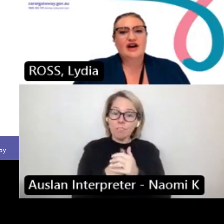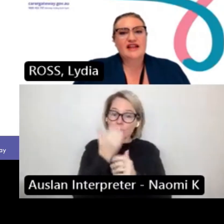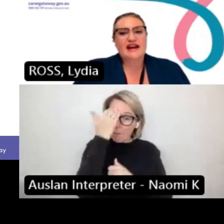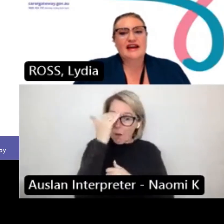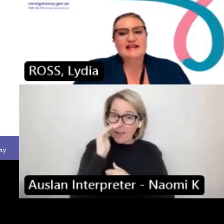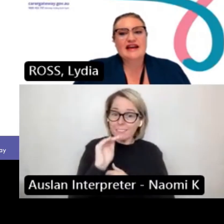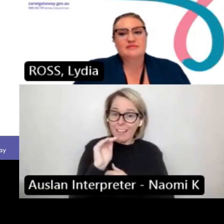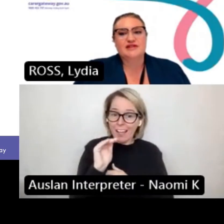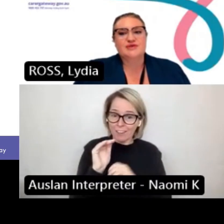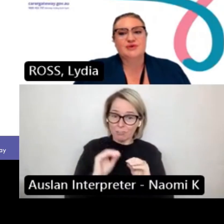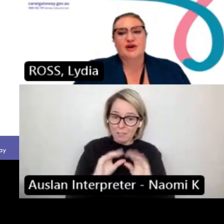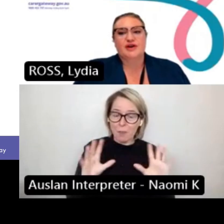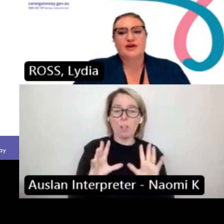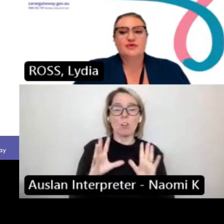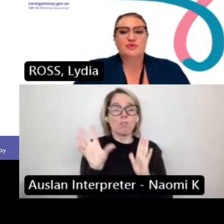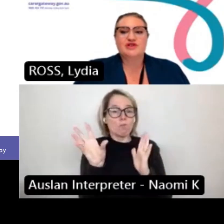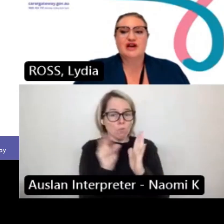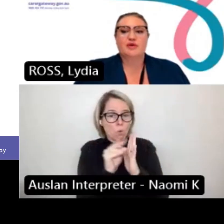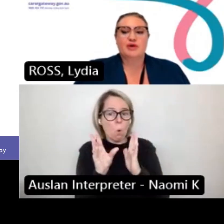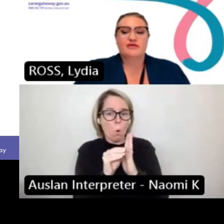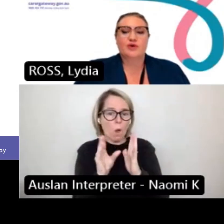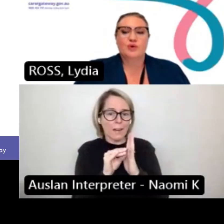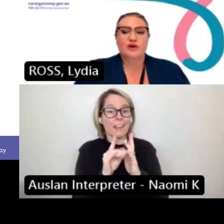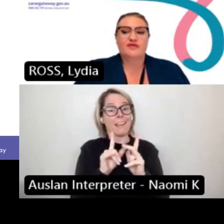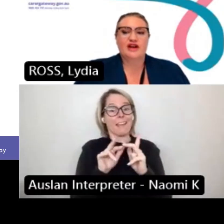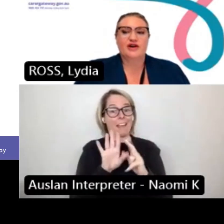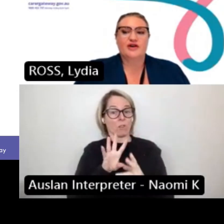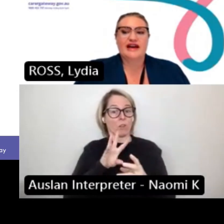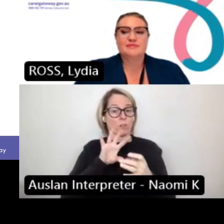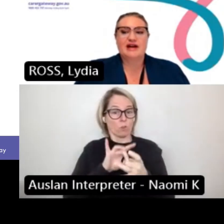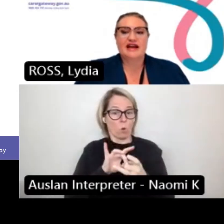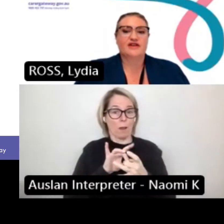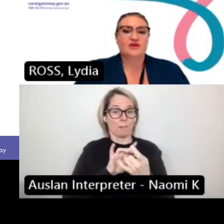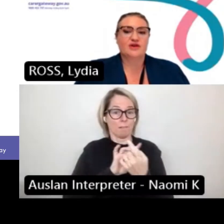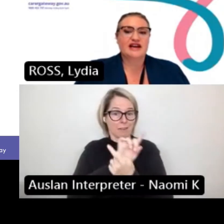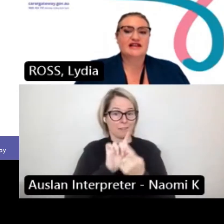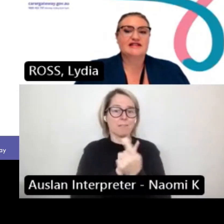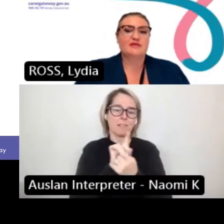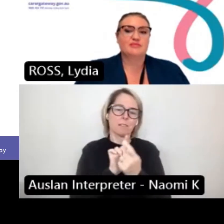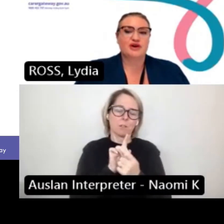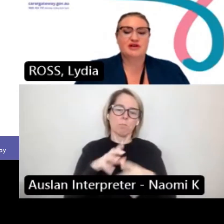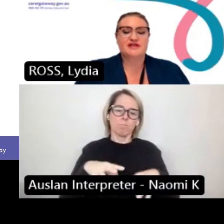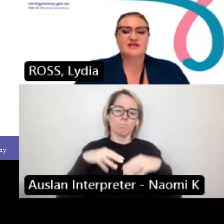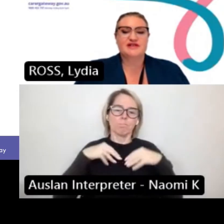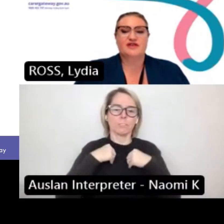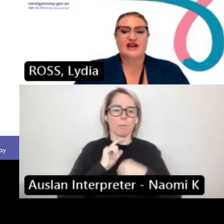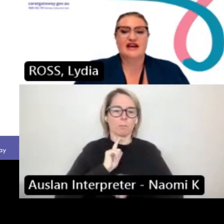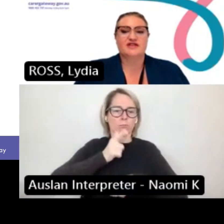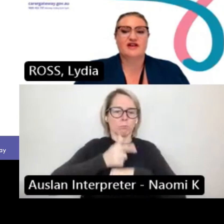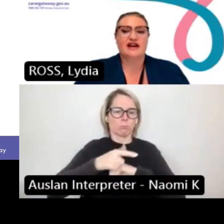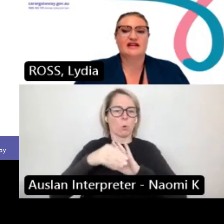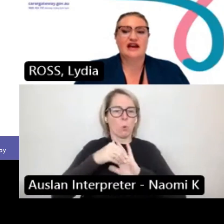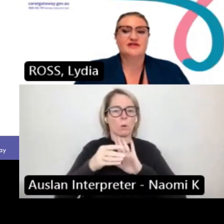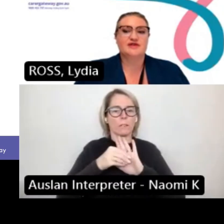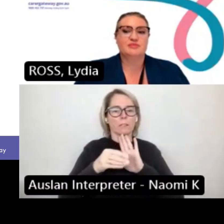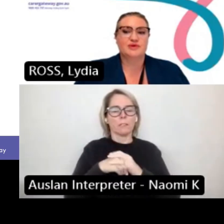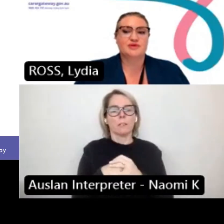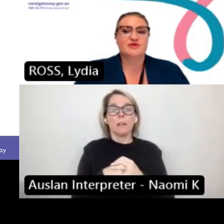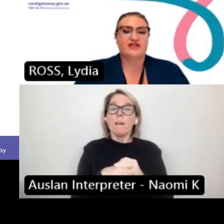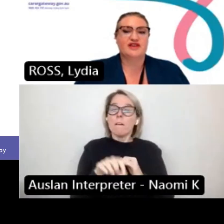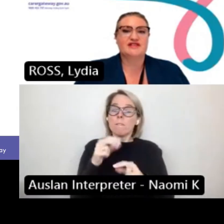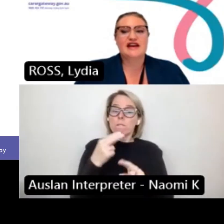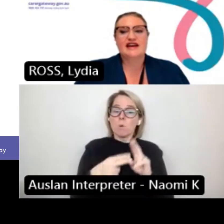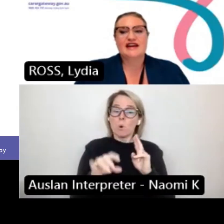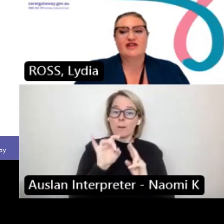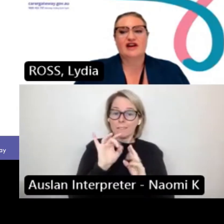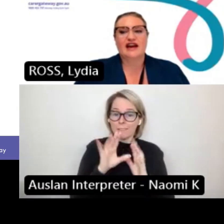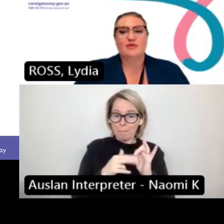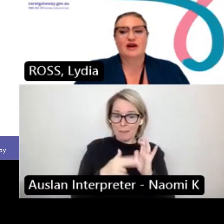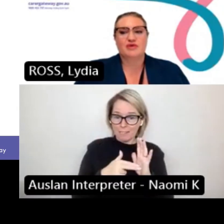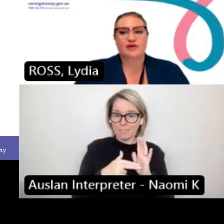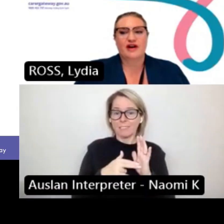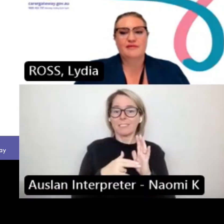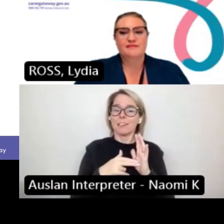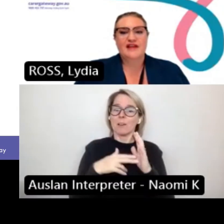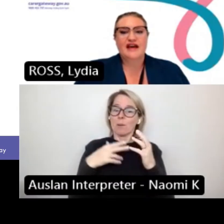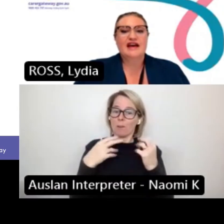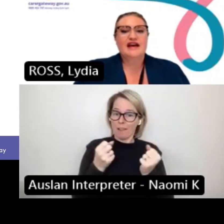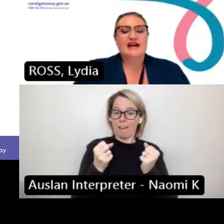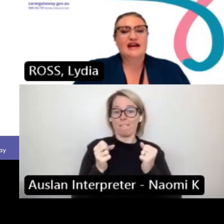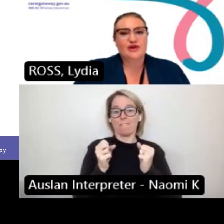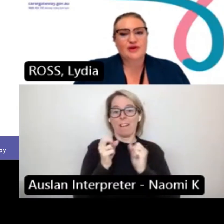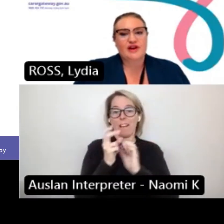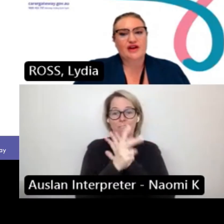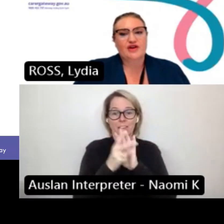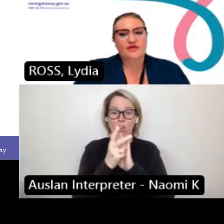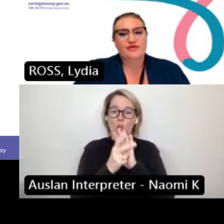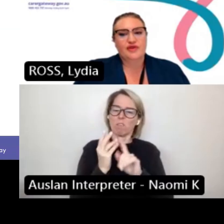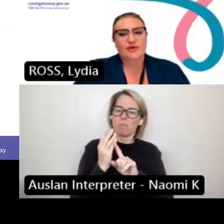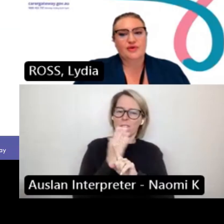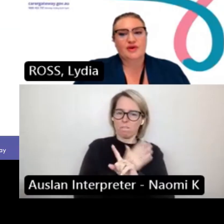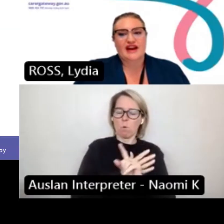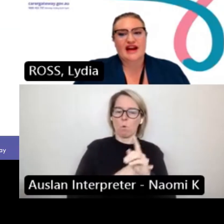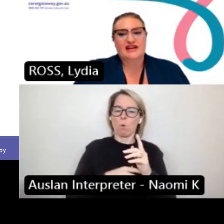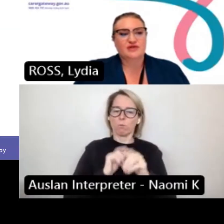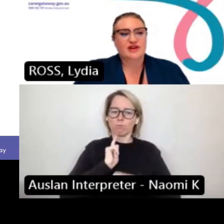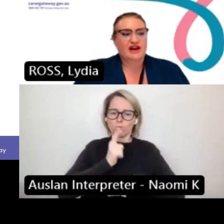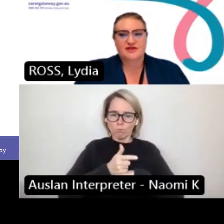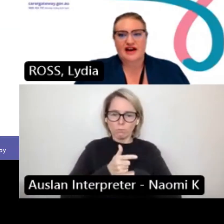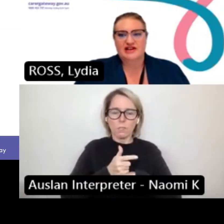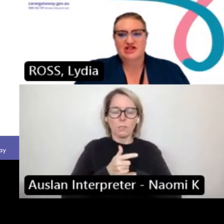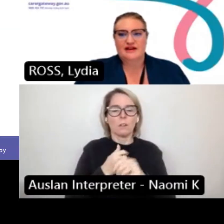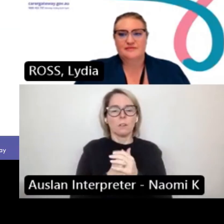Over the next 10 minutes or so, we'll share a pre-recorded video explaining the context and purpose of the Integrated Carer Support Service - Carer Gateway program, including an overview of the National Carer Strategy.